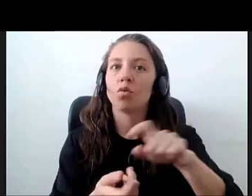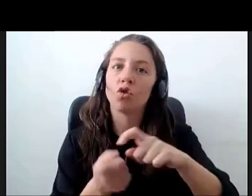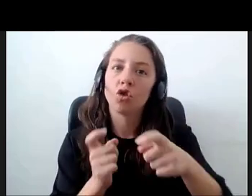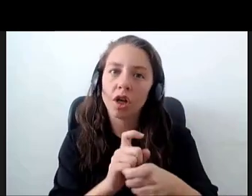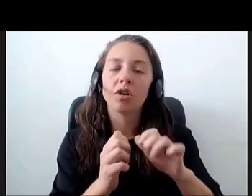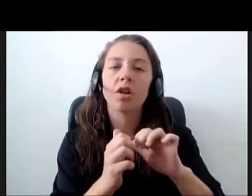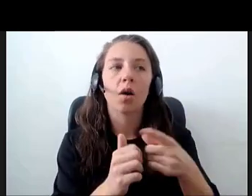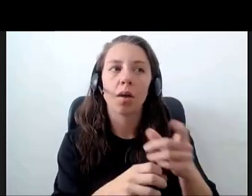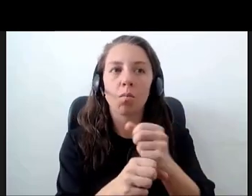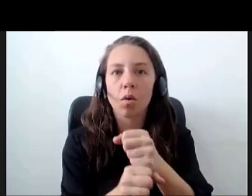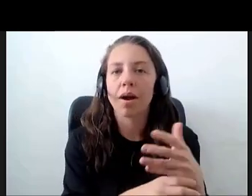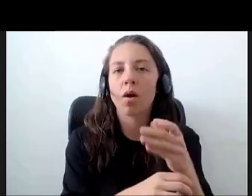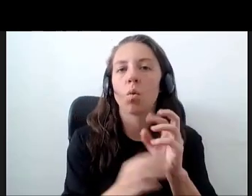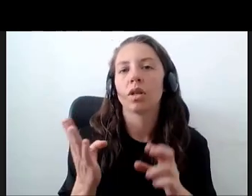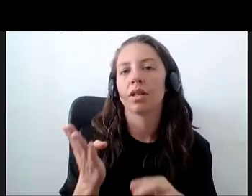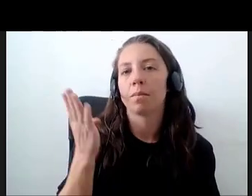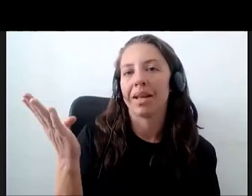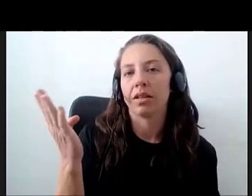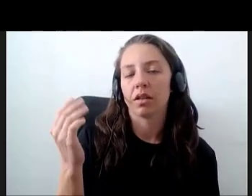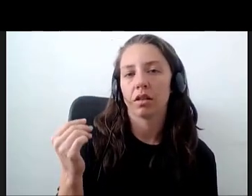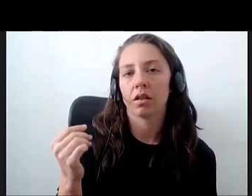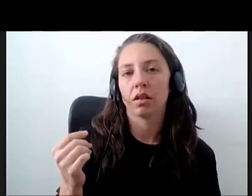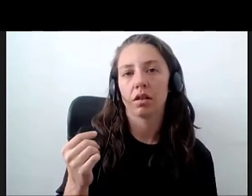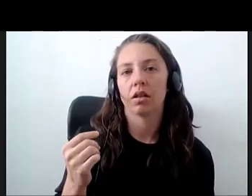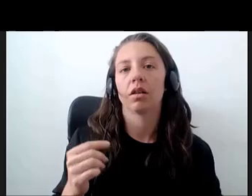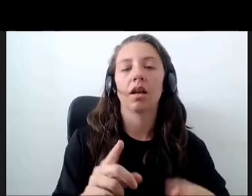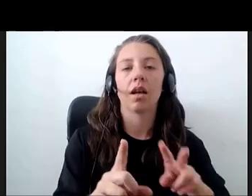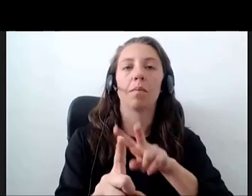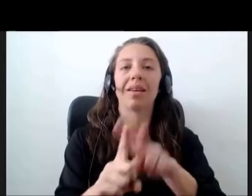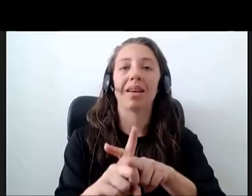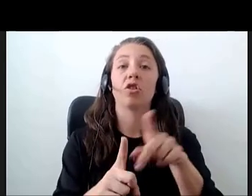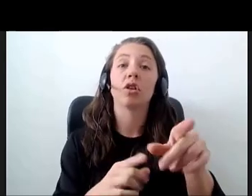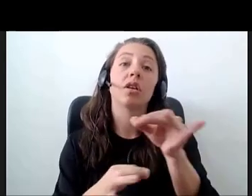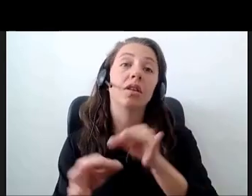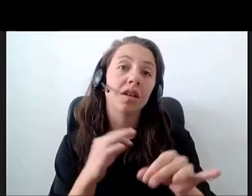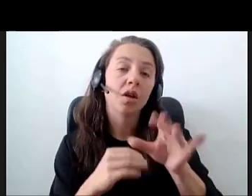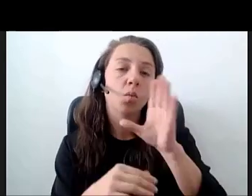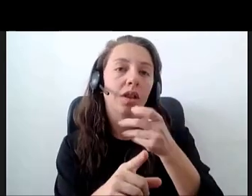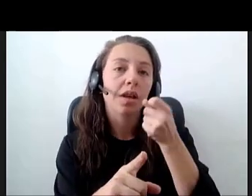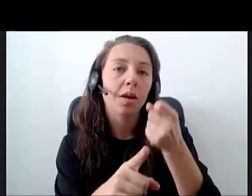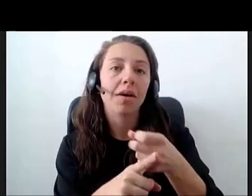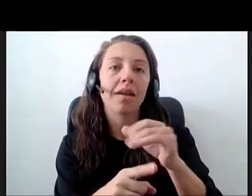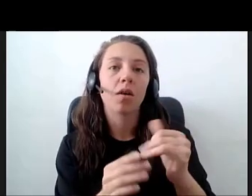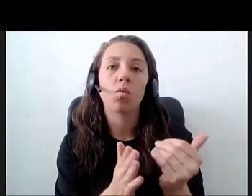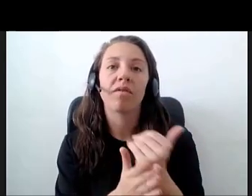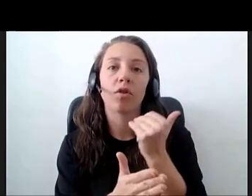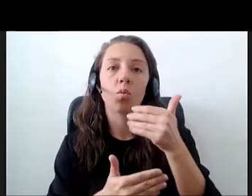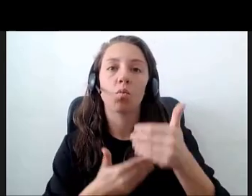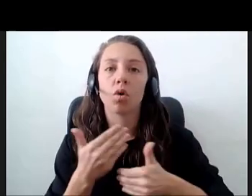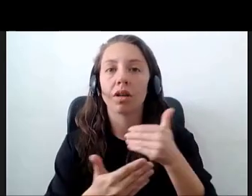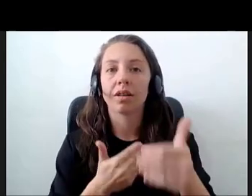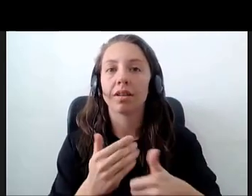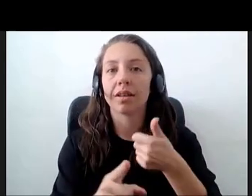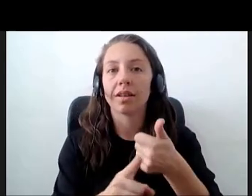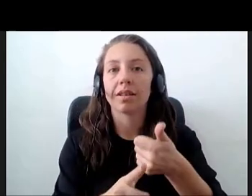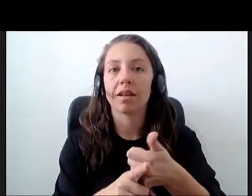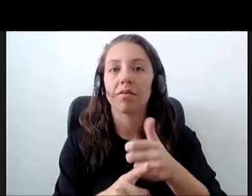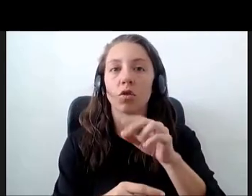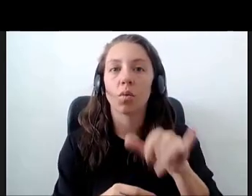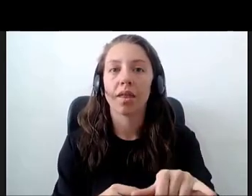Instead, the framework will impact the review process itself. Right. So, the five scored review criteria defined in federal code.